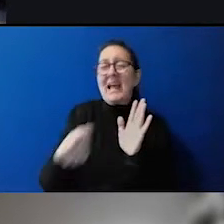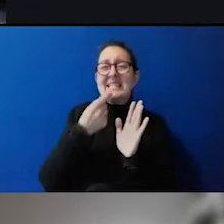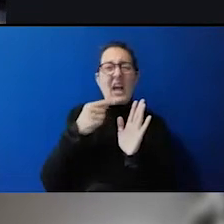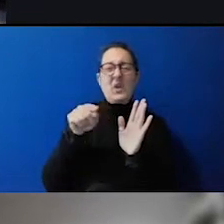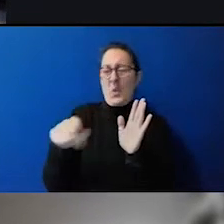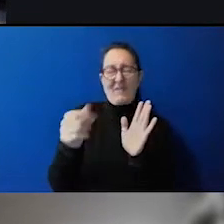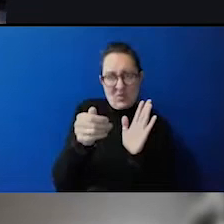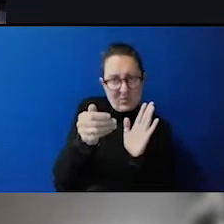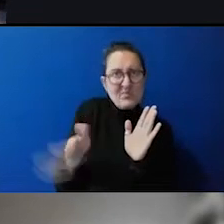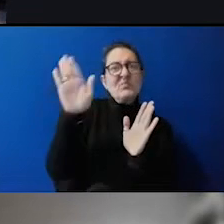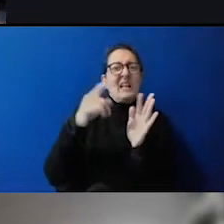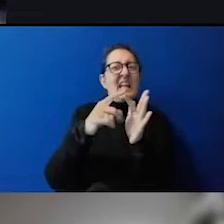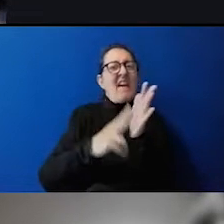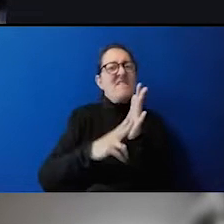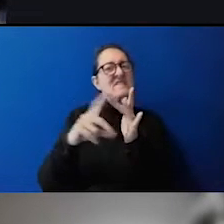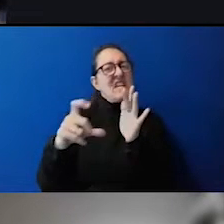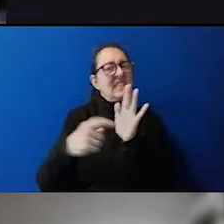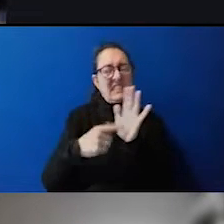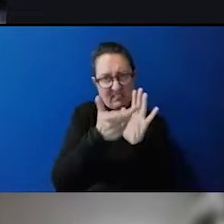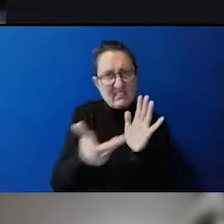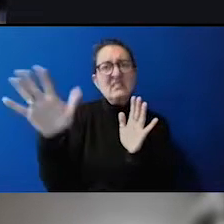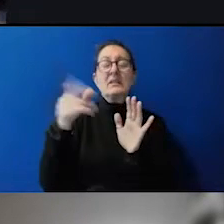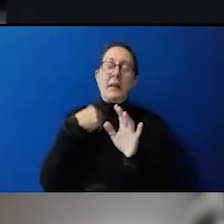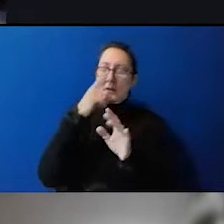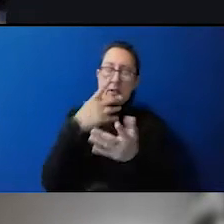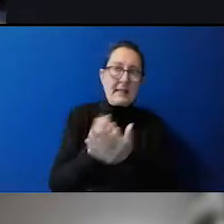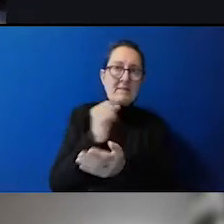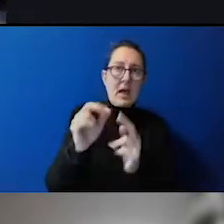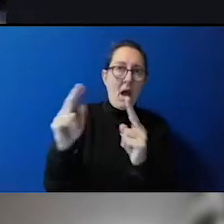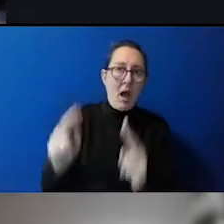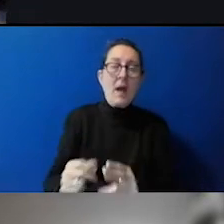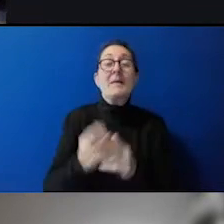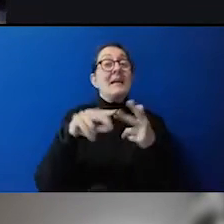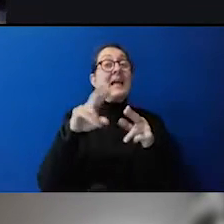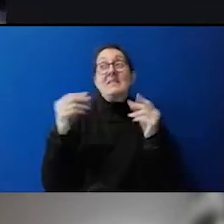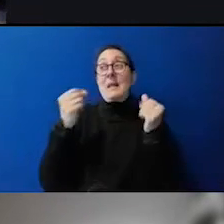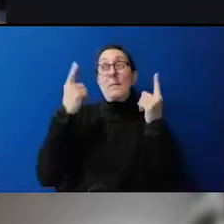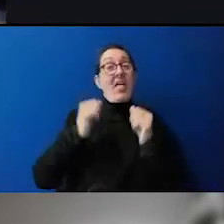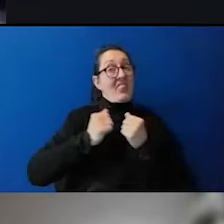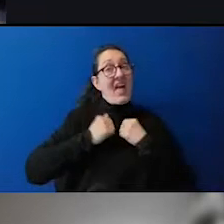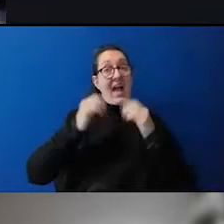know in in the Civil Division that once somebody's housing is lost then that really is a Snowball